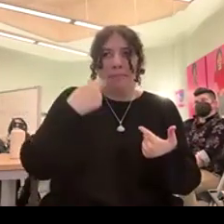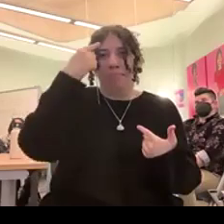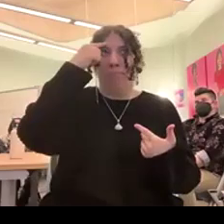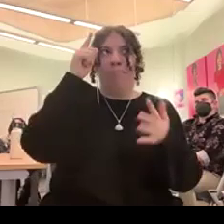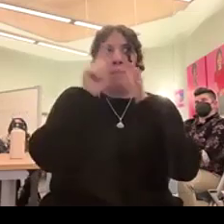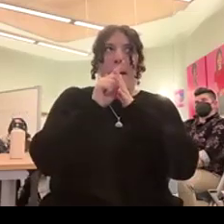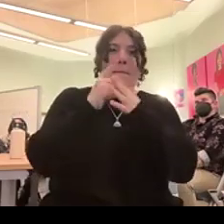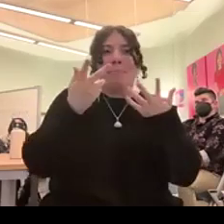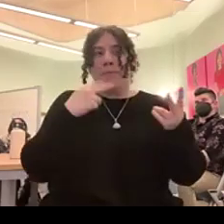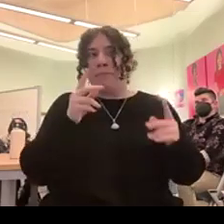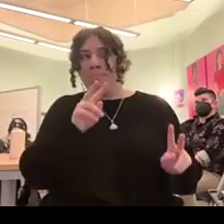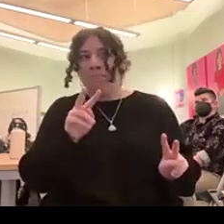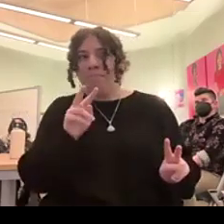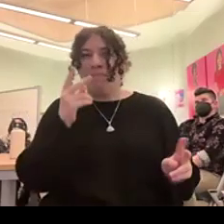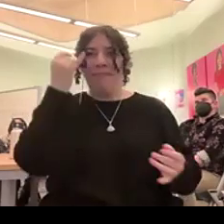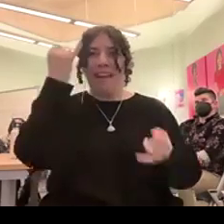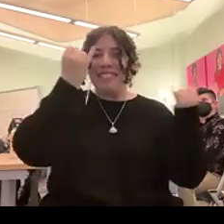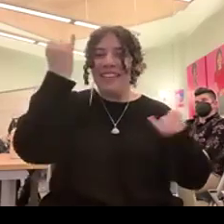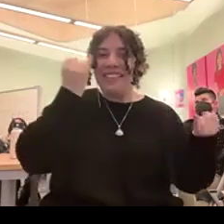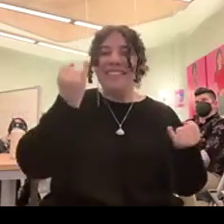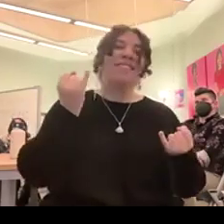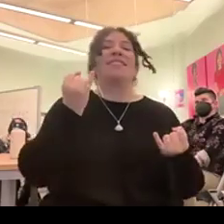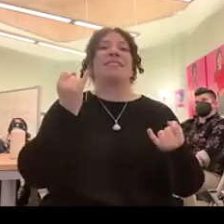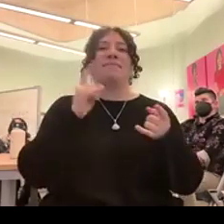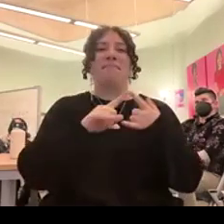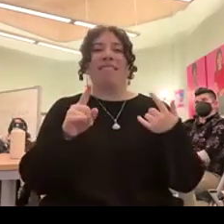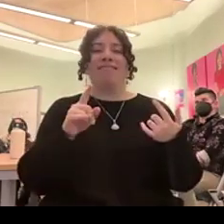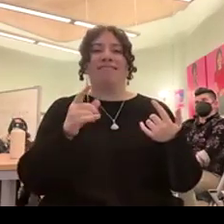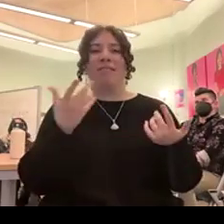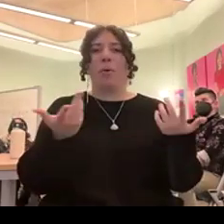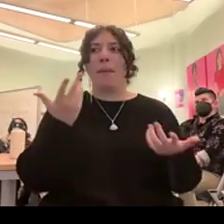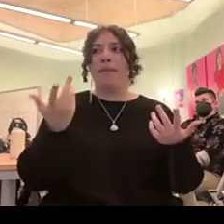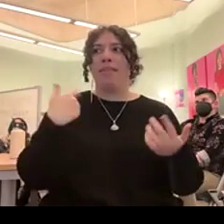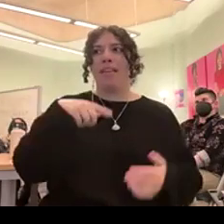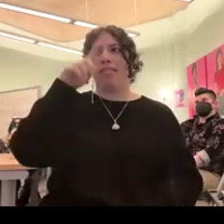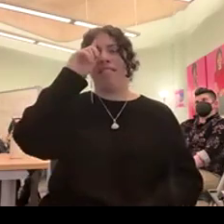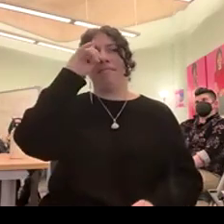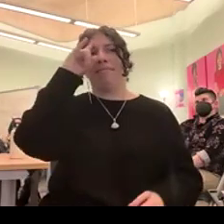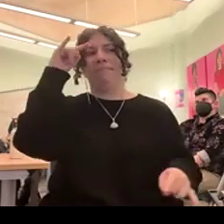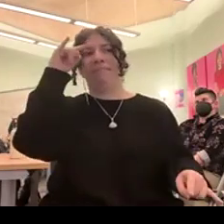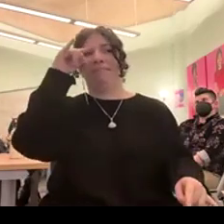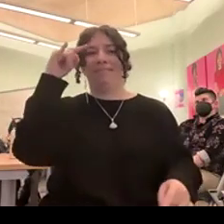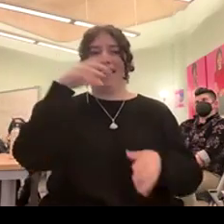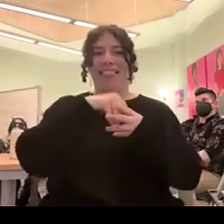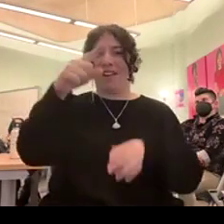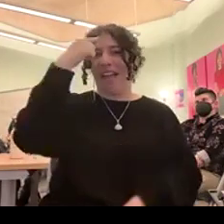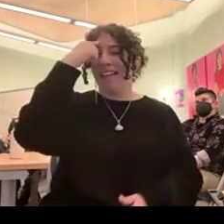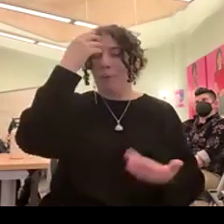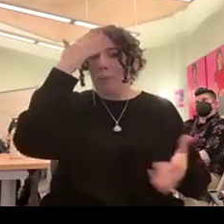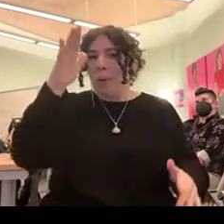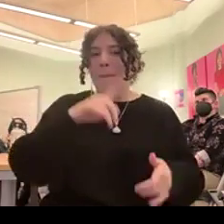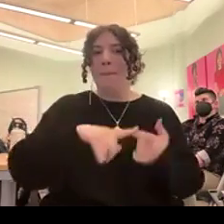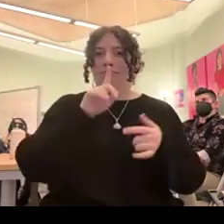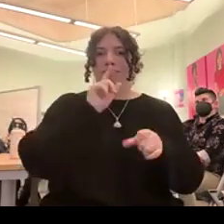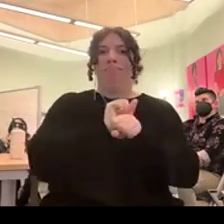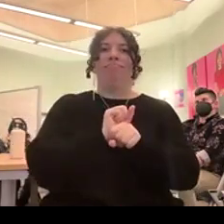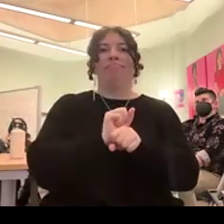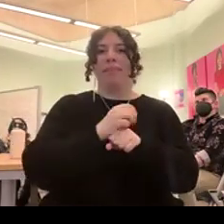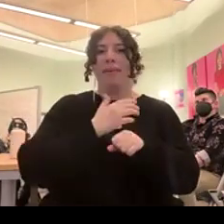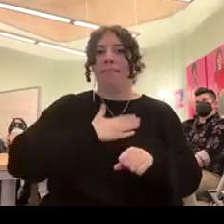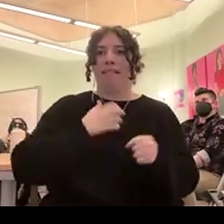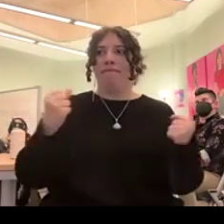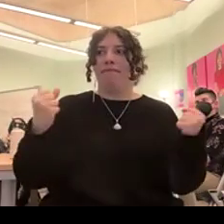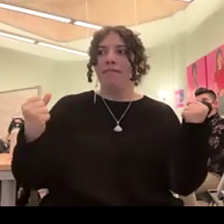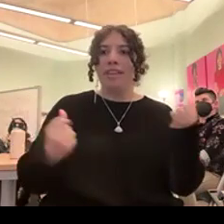No. I mean, maybe somebody had their own ideas, or maybe they were making fun of me in their head.